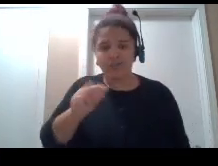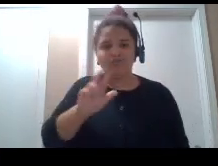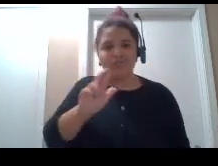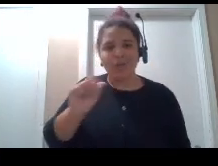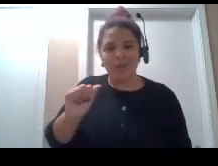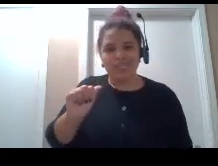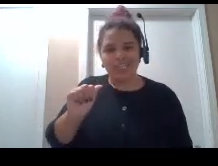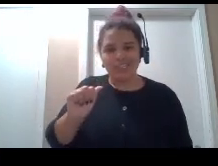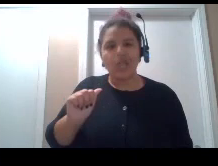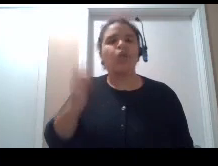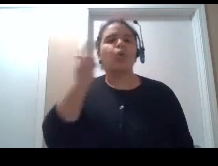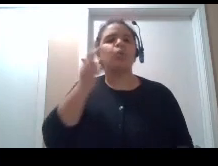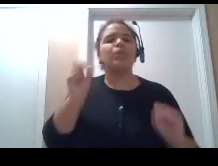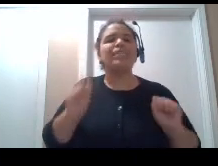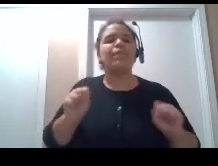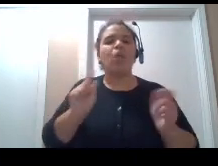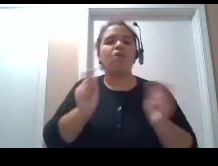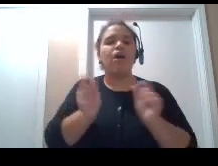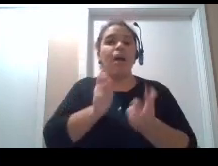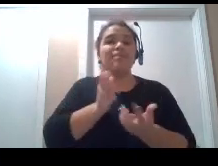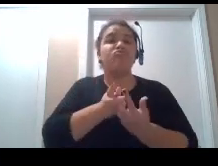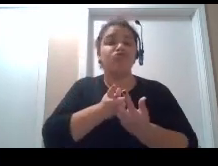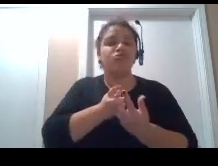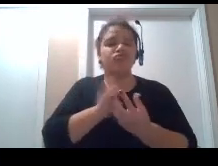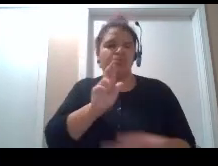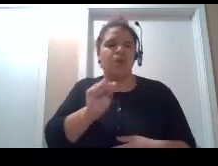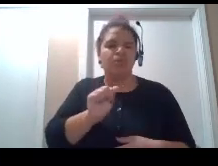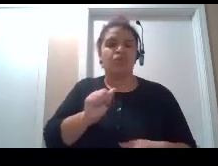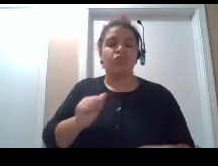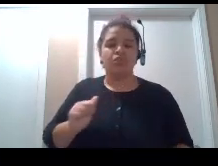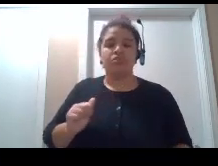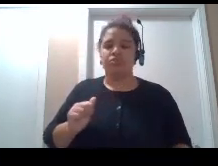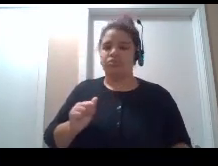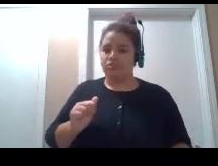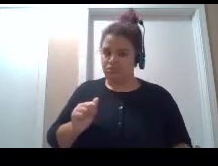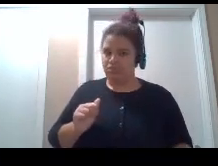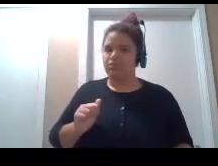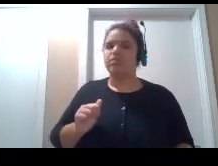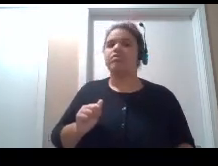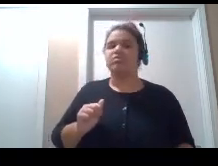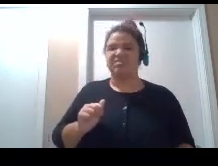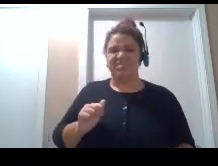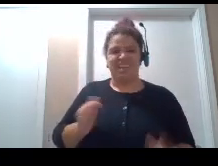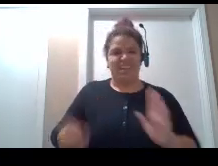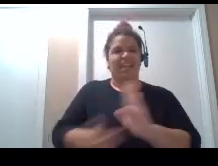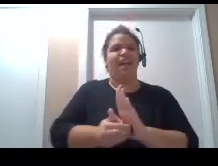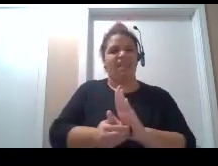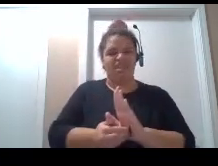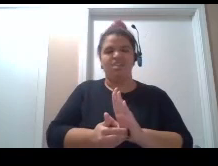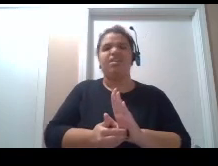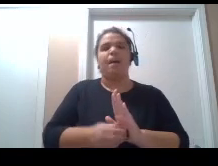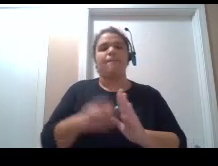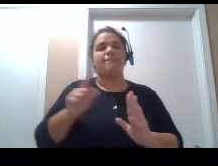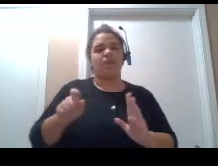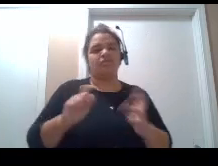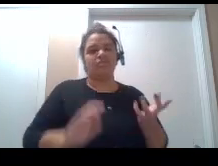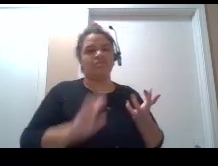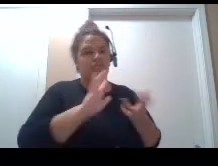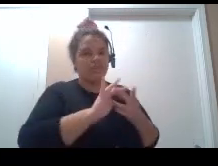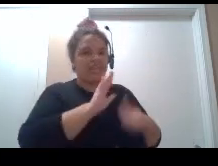Like any other reasonable accommodation during the Virtual Hiring Event, that needs to be coordinated through the candidate’s counselor.